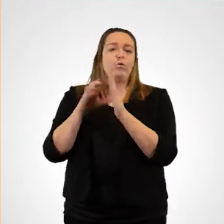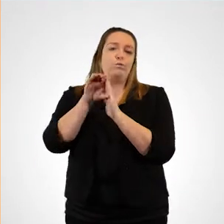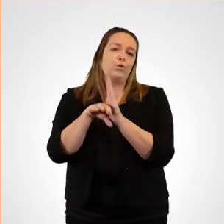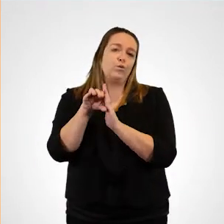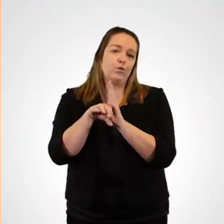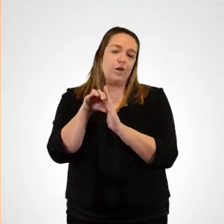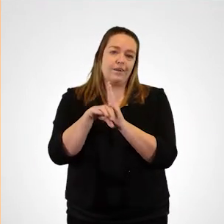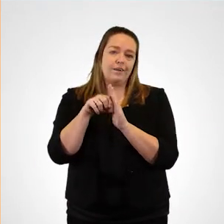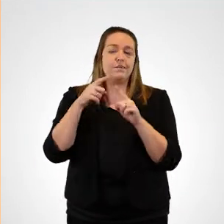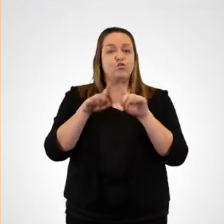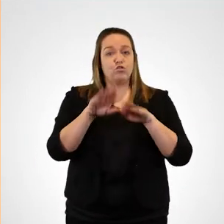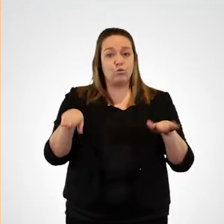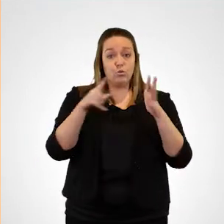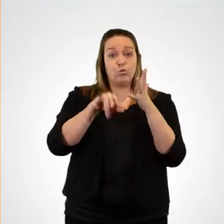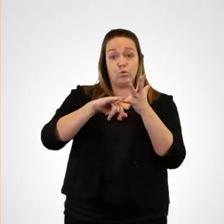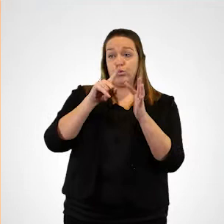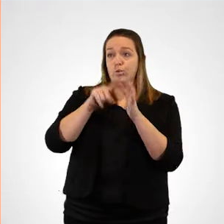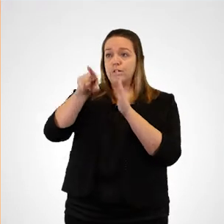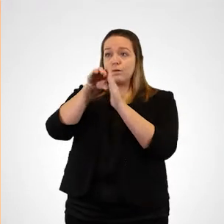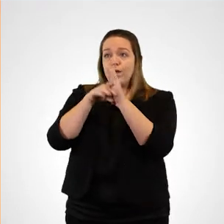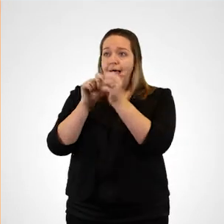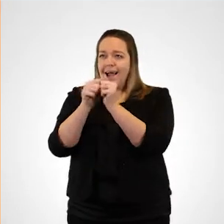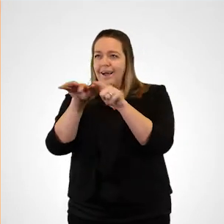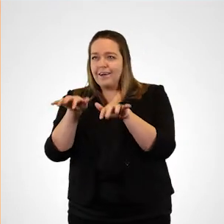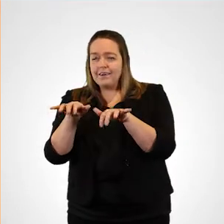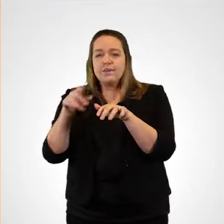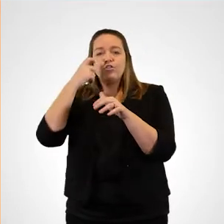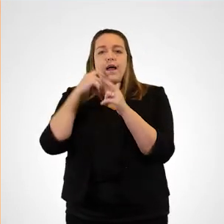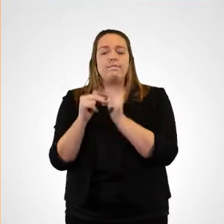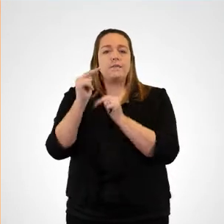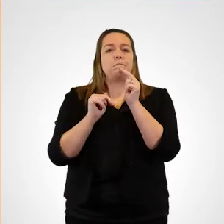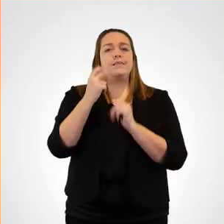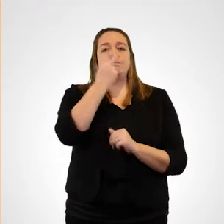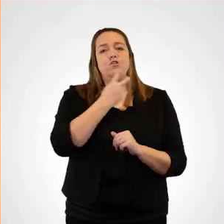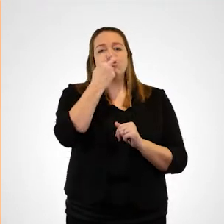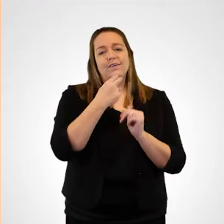and the children use these we hope to develop their speechreading skills.